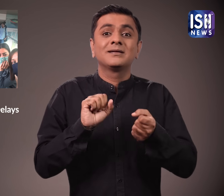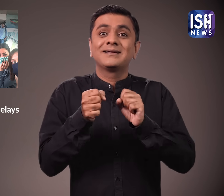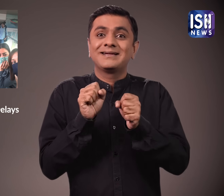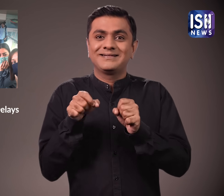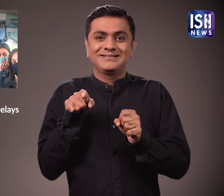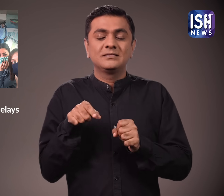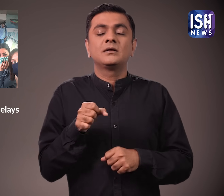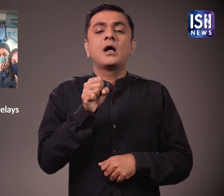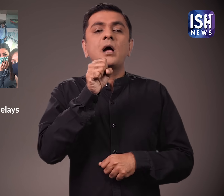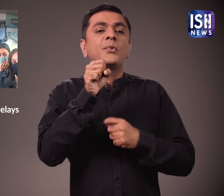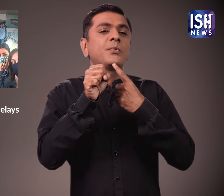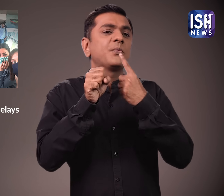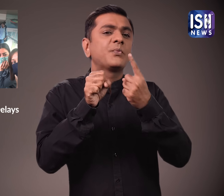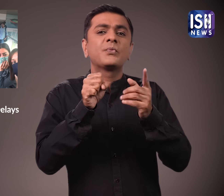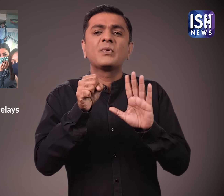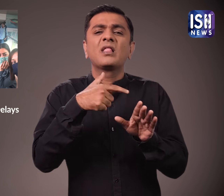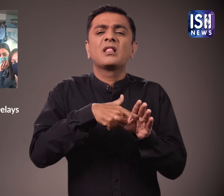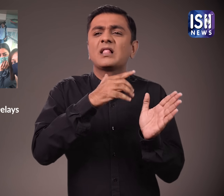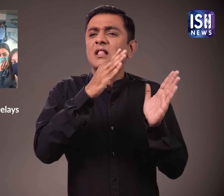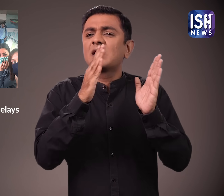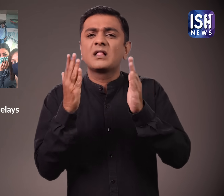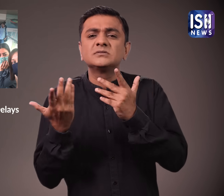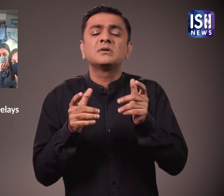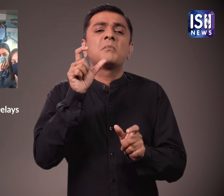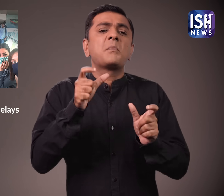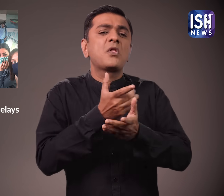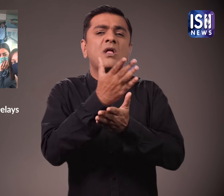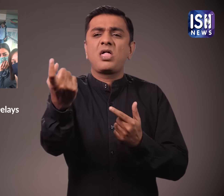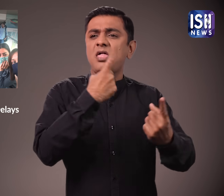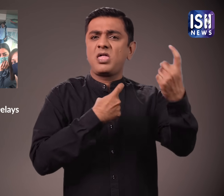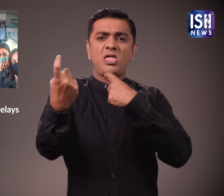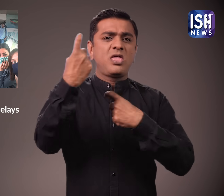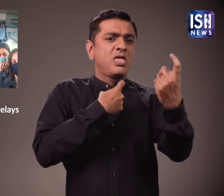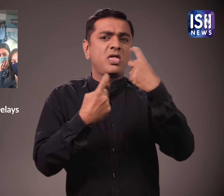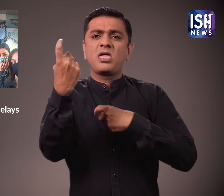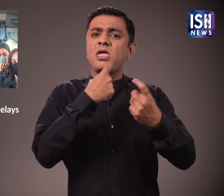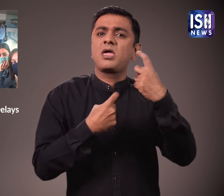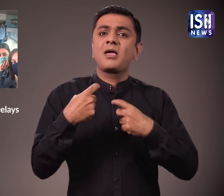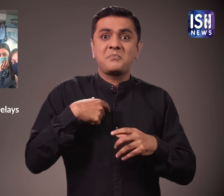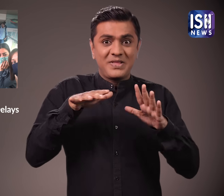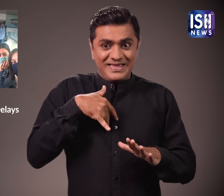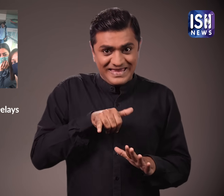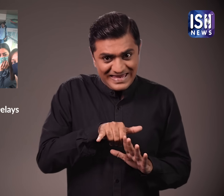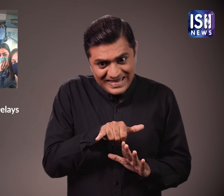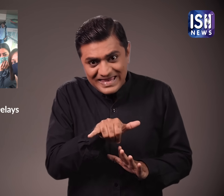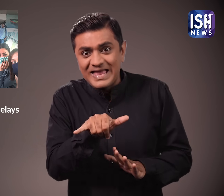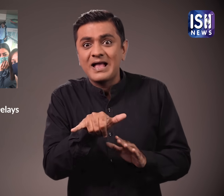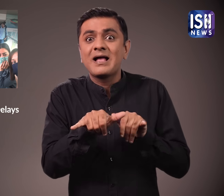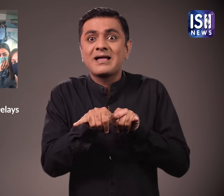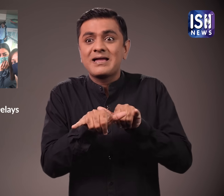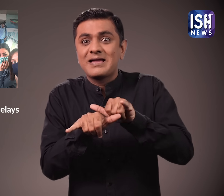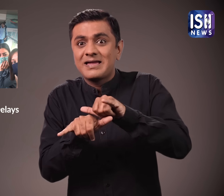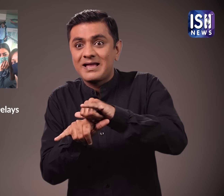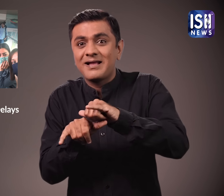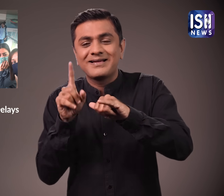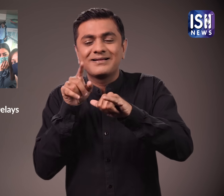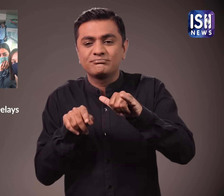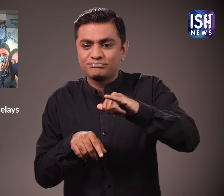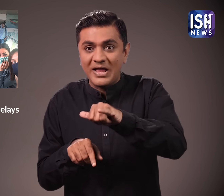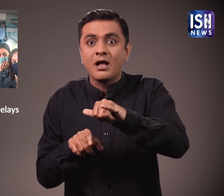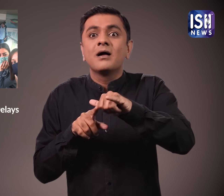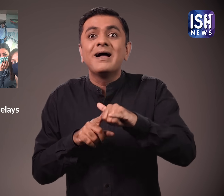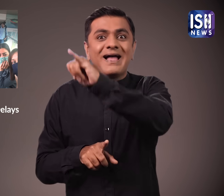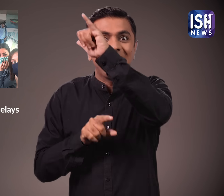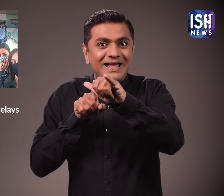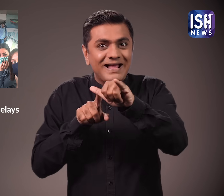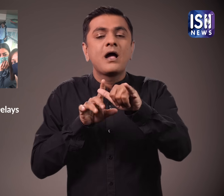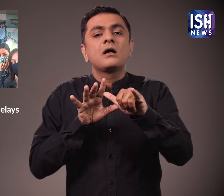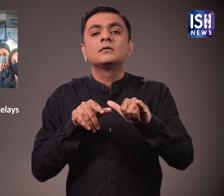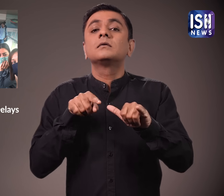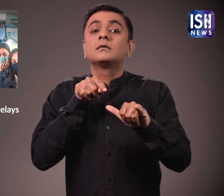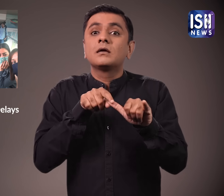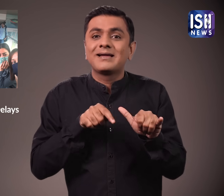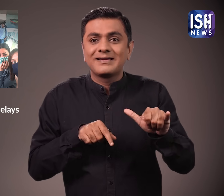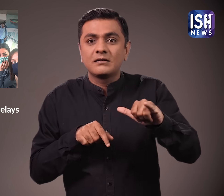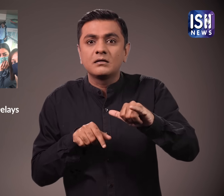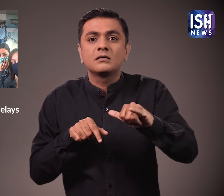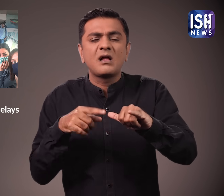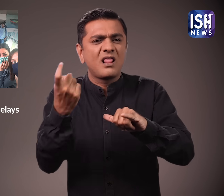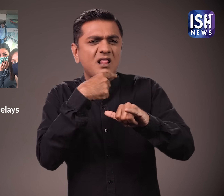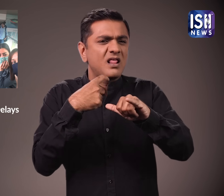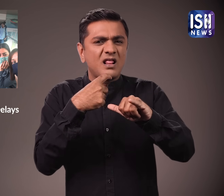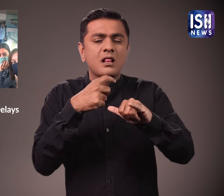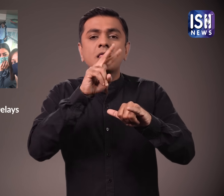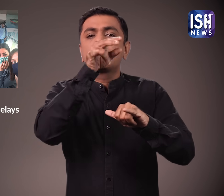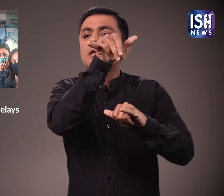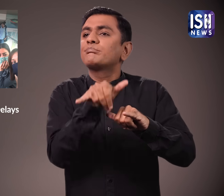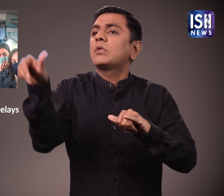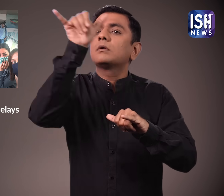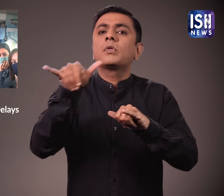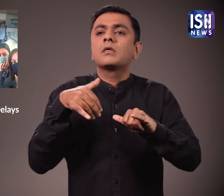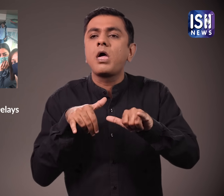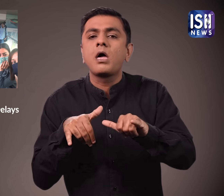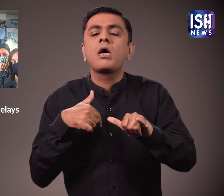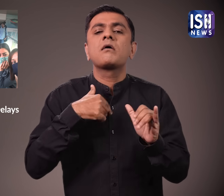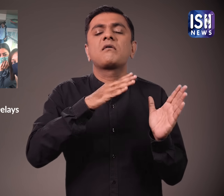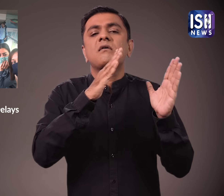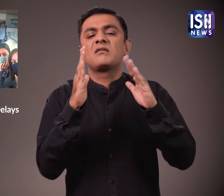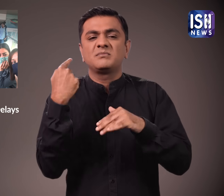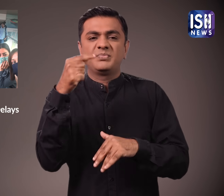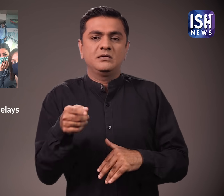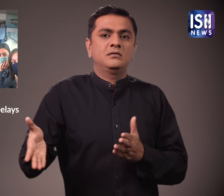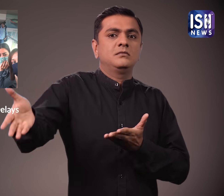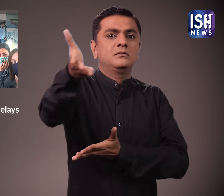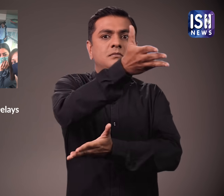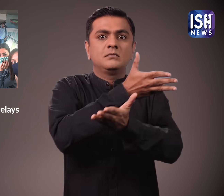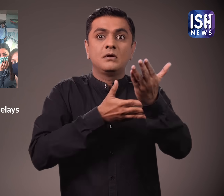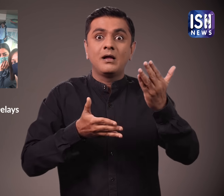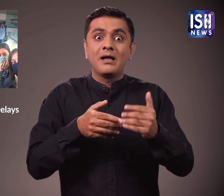The pilot blamed the passengers for the delay & said “You are asking too many questions and we missed our turn to taxi the plane because of this”